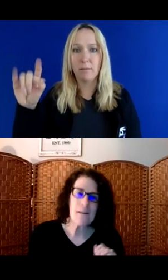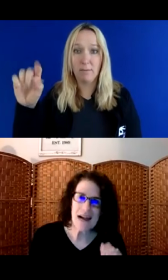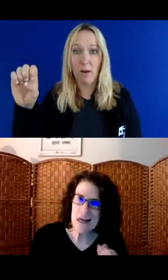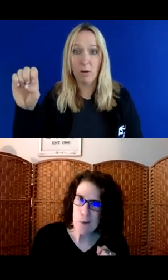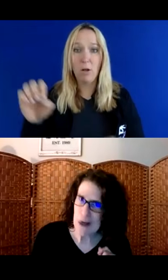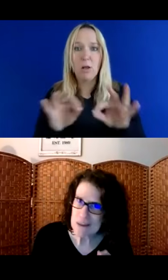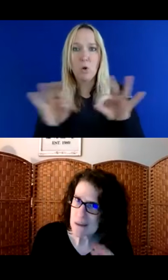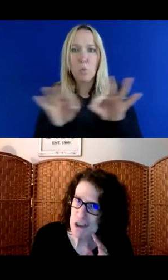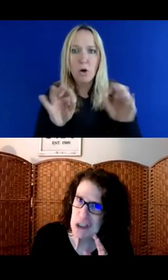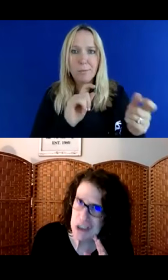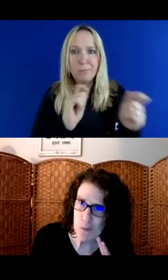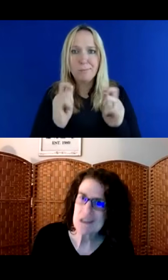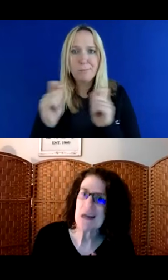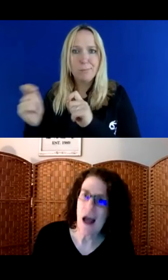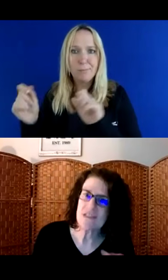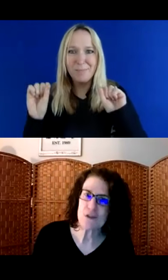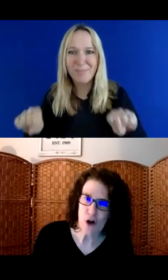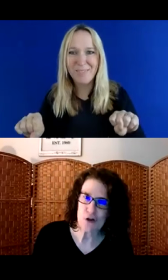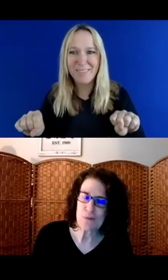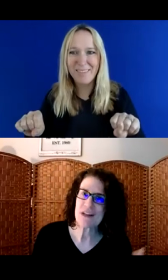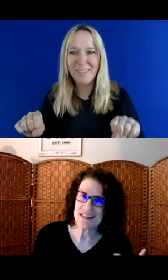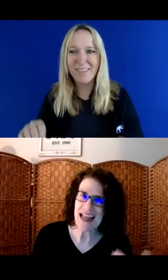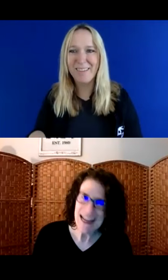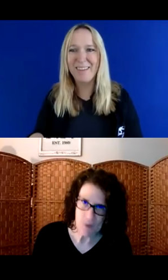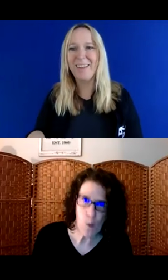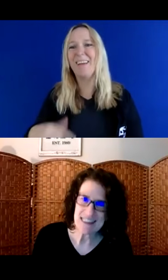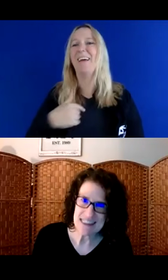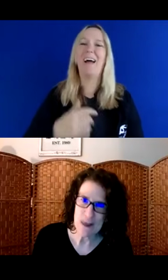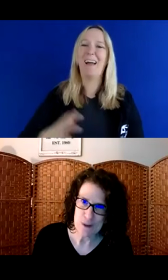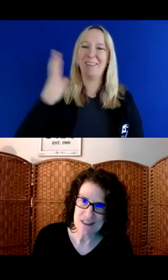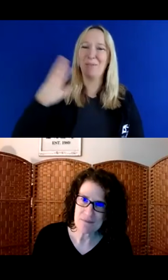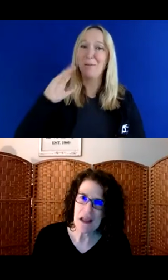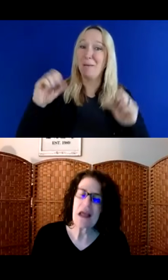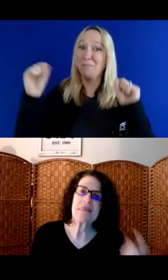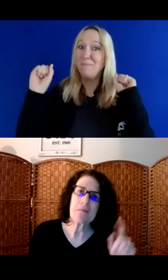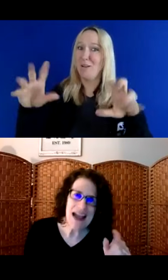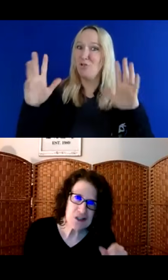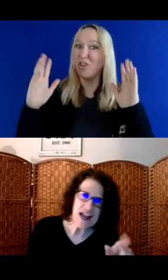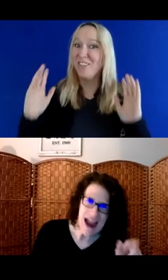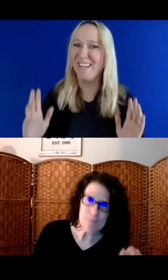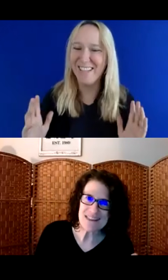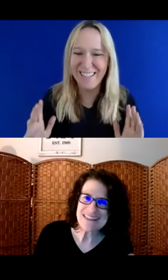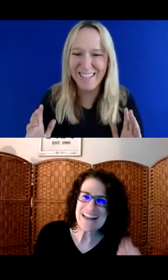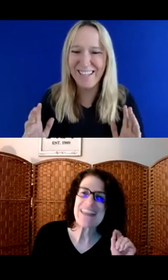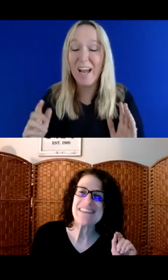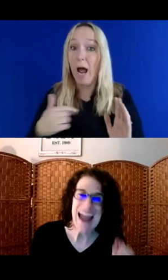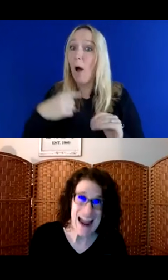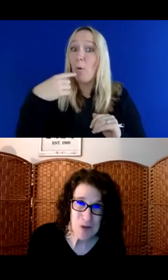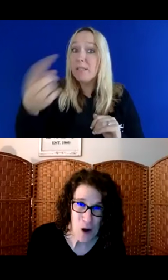My career as a magician was a non-starter because I give away secrets. The magic happens in the timecodes.